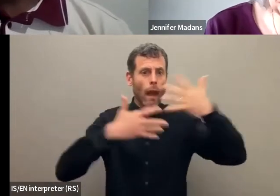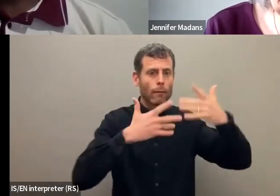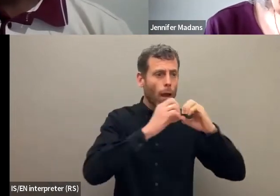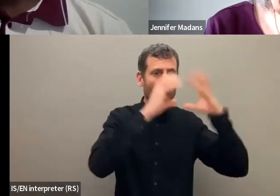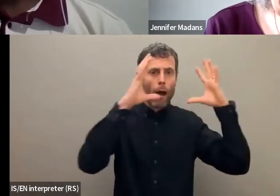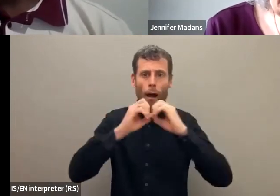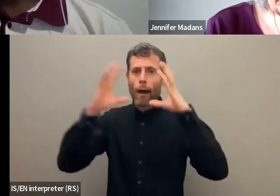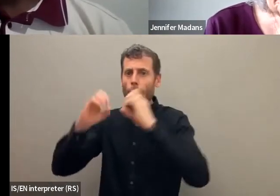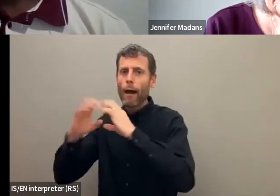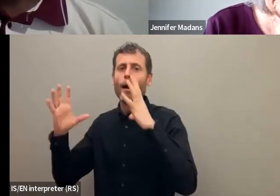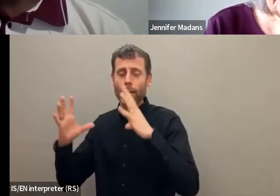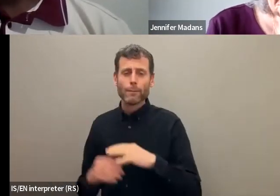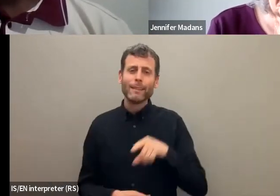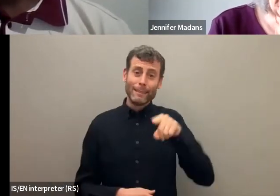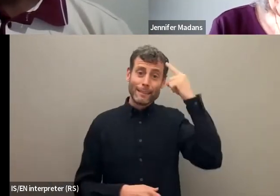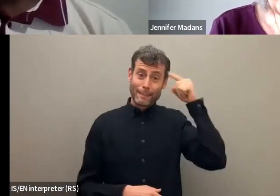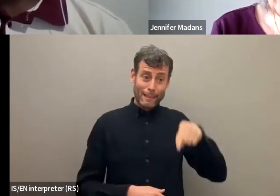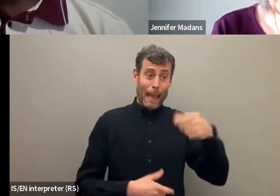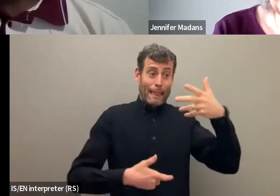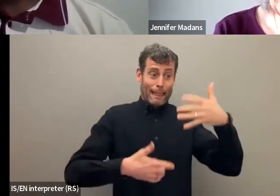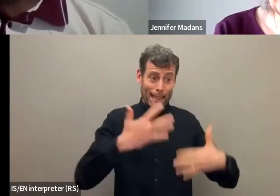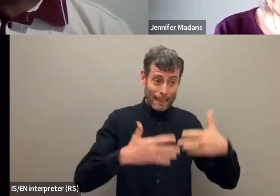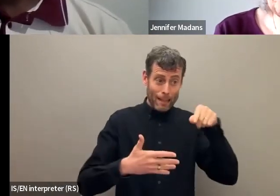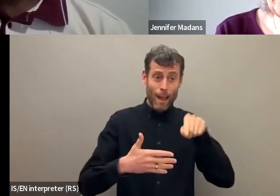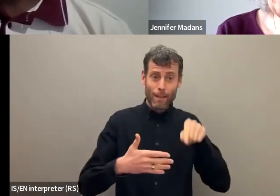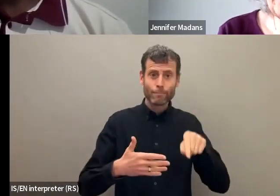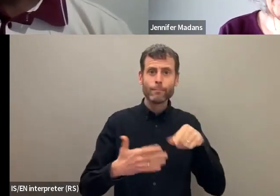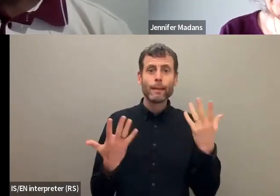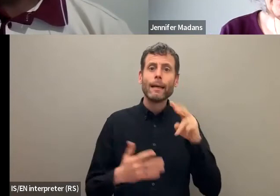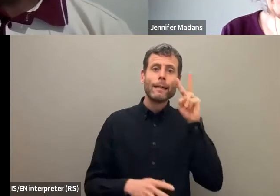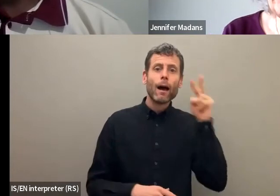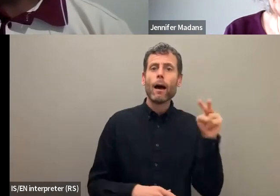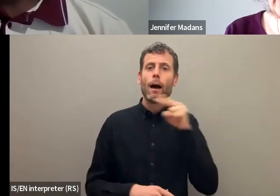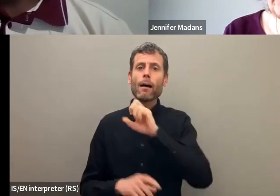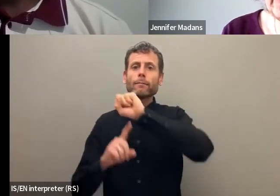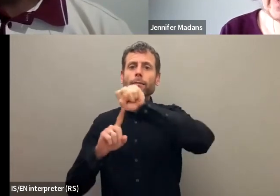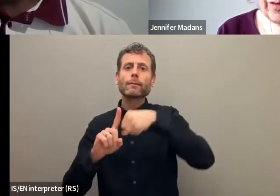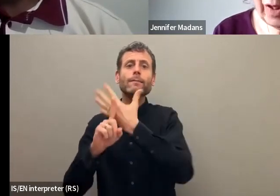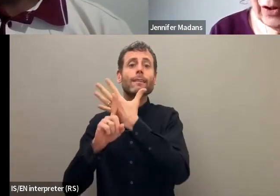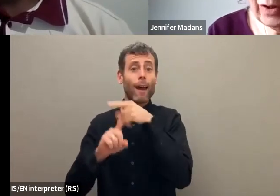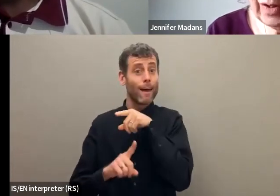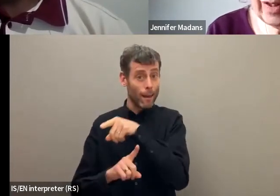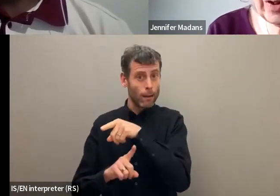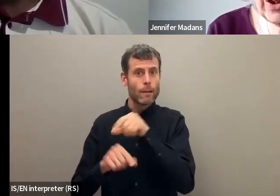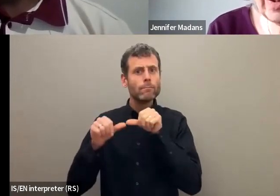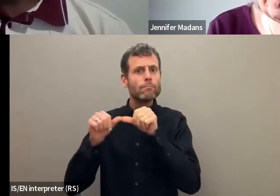Jennifer Madans: My remarks will touch on progress and disability data collection, but I think i'm going to focus more on some of the significant data gaps that remain.